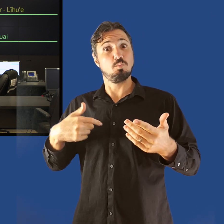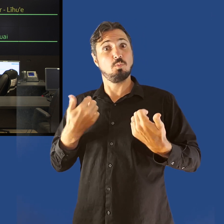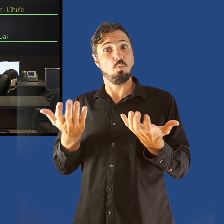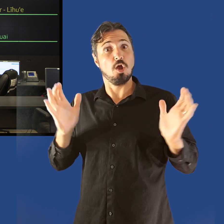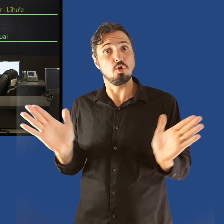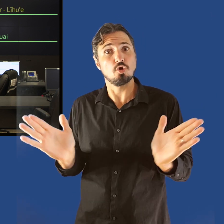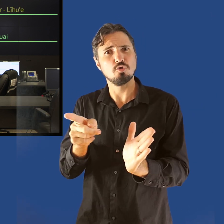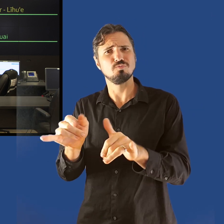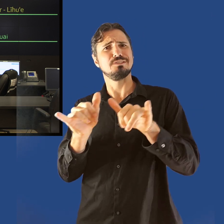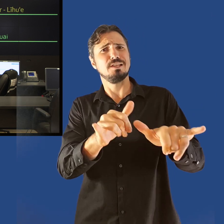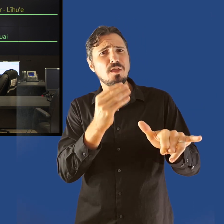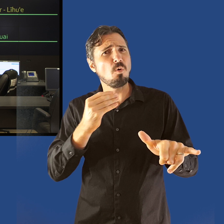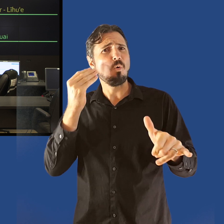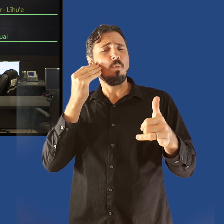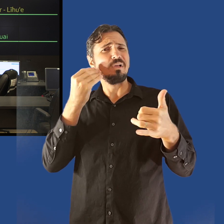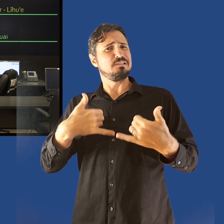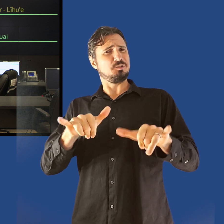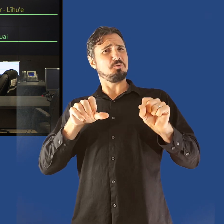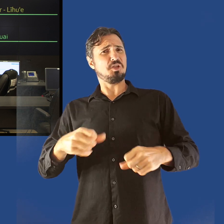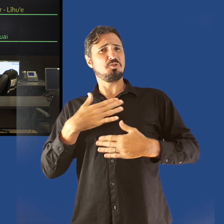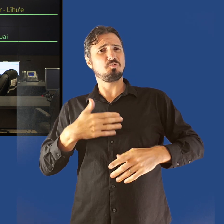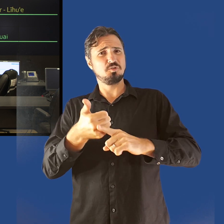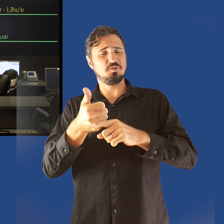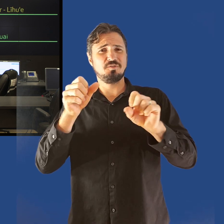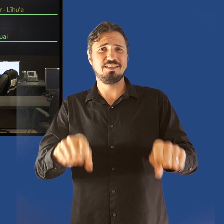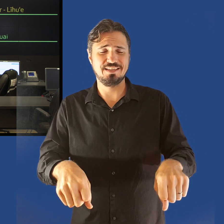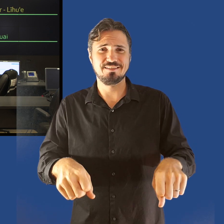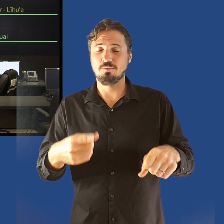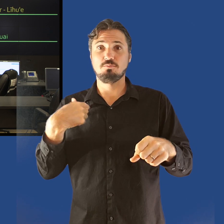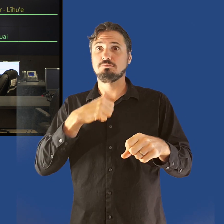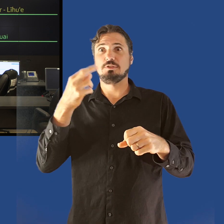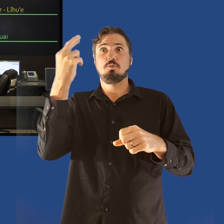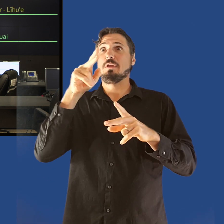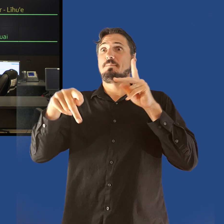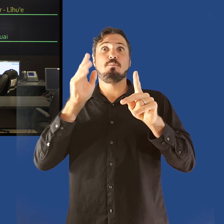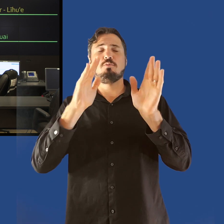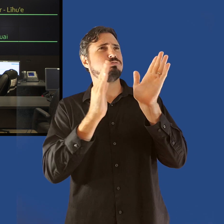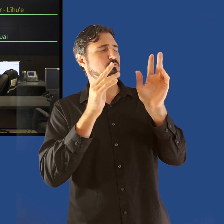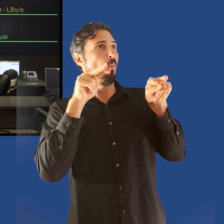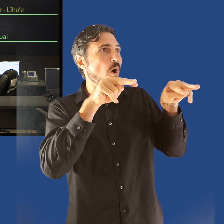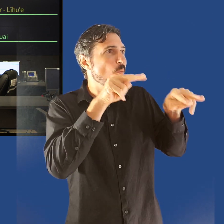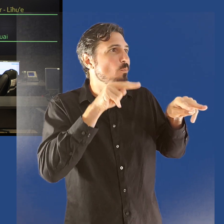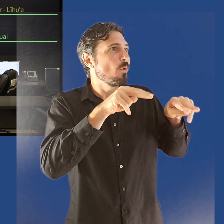Never did we expect the media attention that we have received….in fact, if my mom and dad were here, I’d be in big trouble,